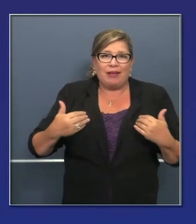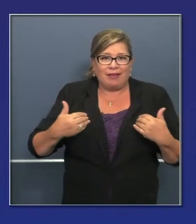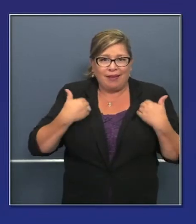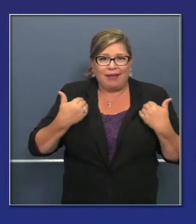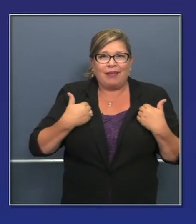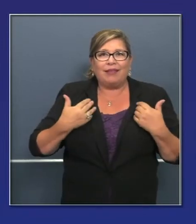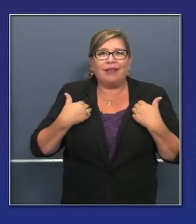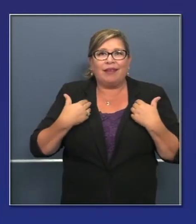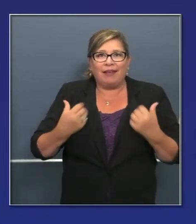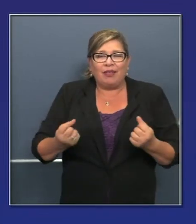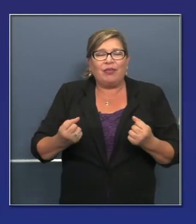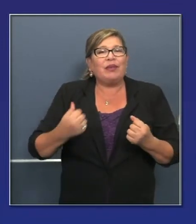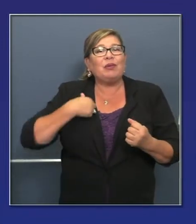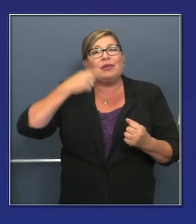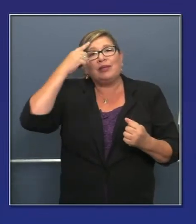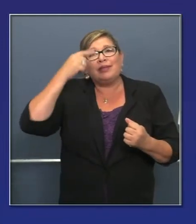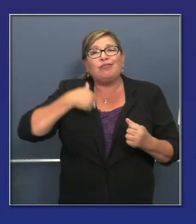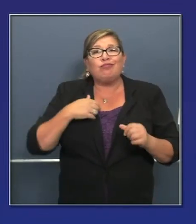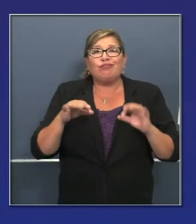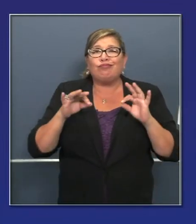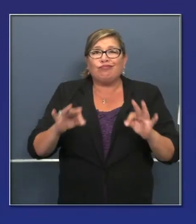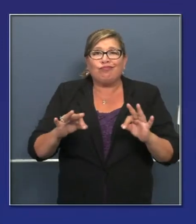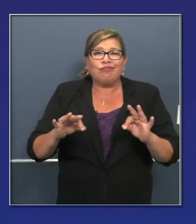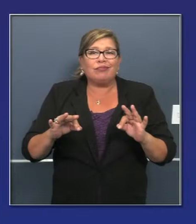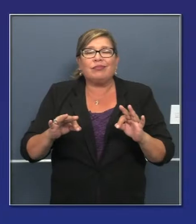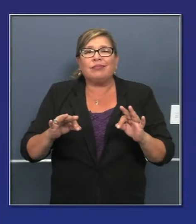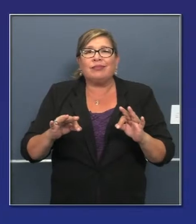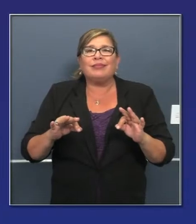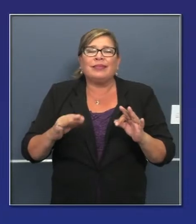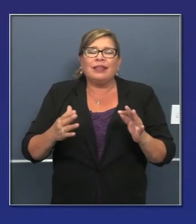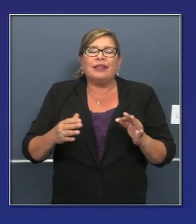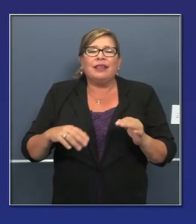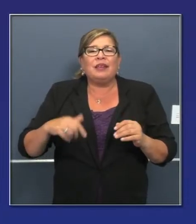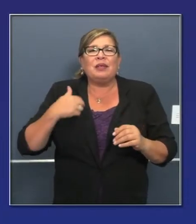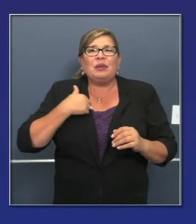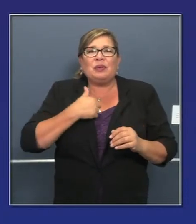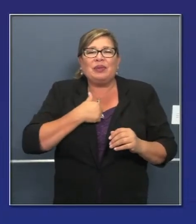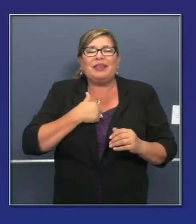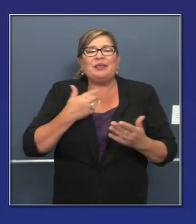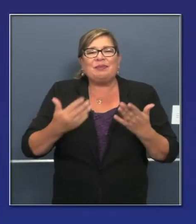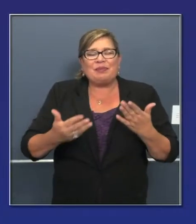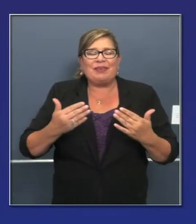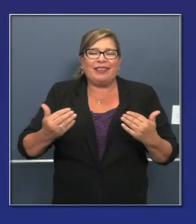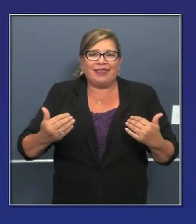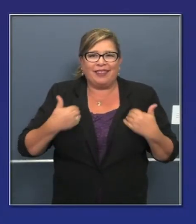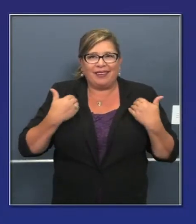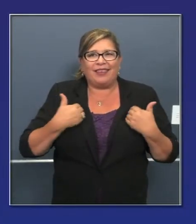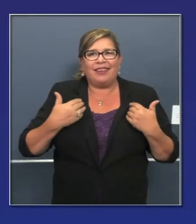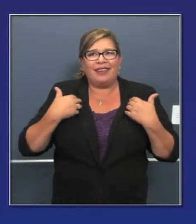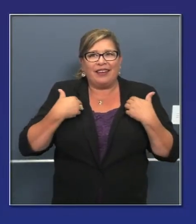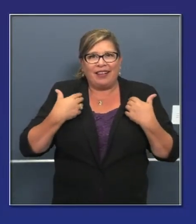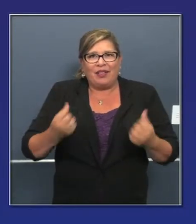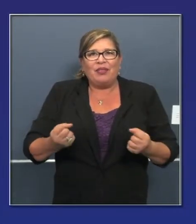believe that we're invincible you know or maybe we are young and healthy and we just don't feel